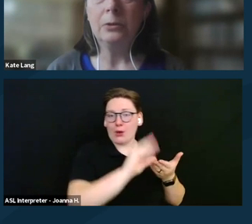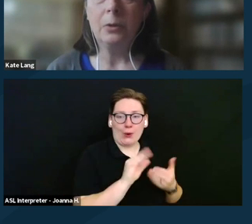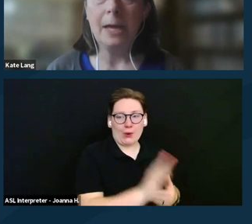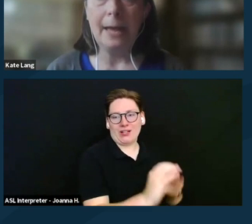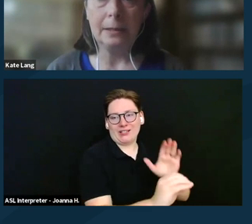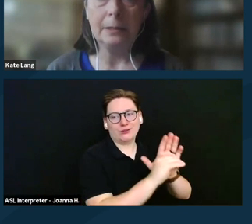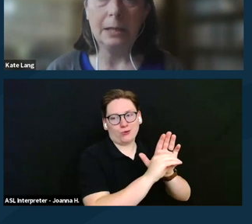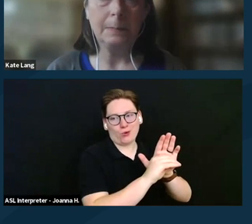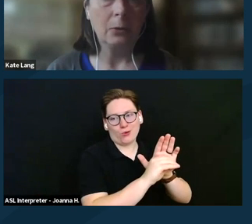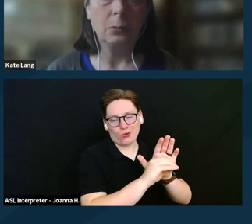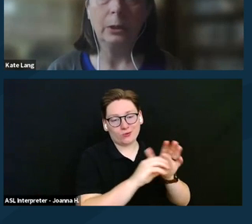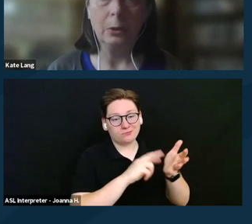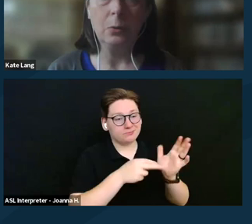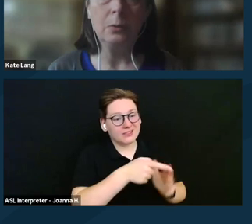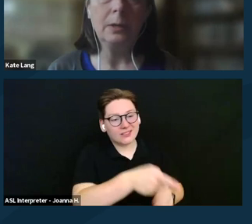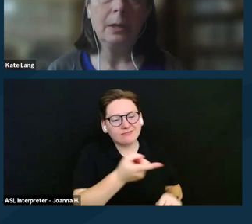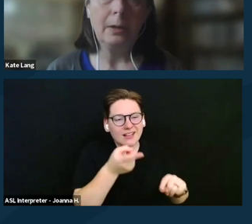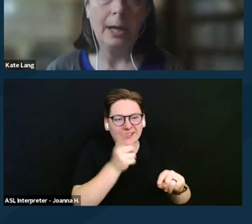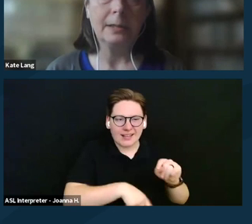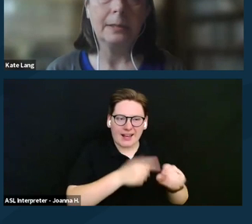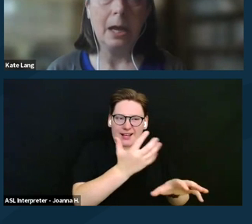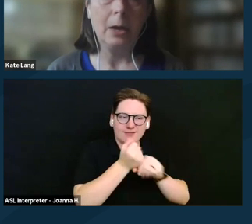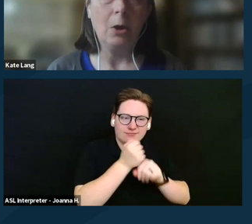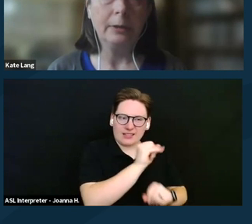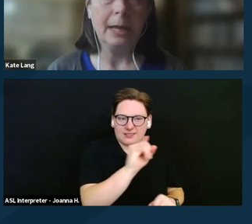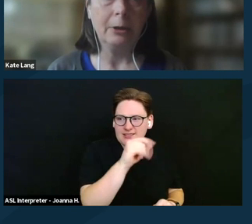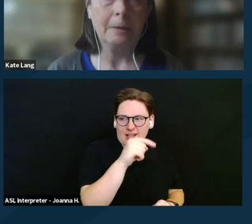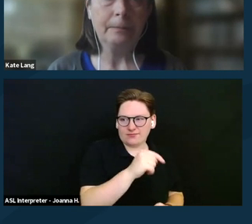So the SSI spouse would lose their SSI altogether.